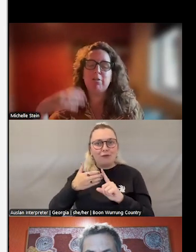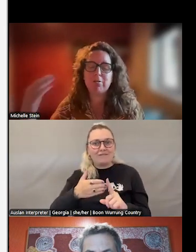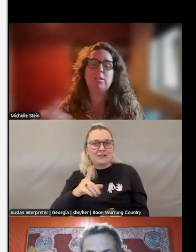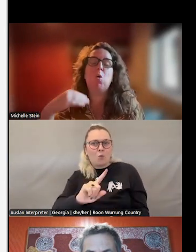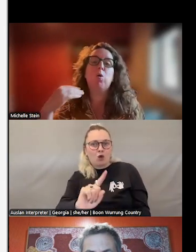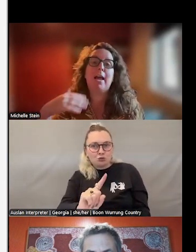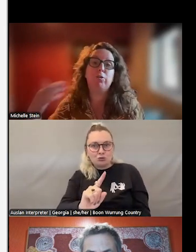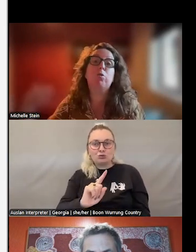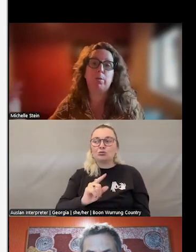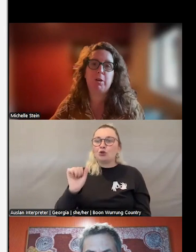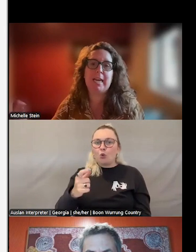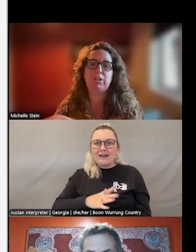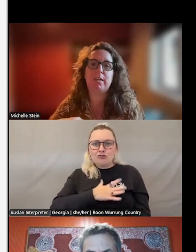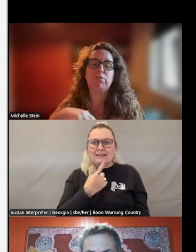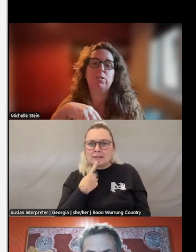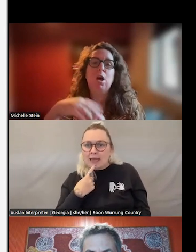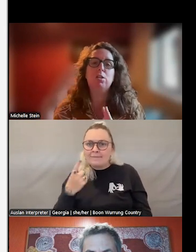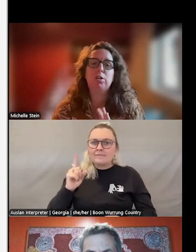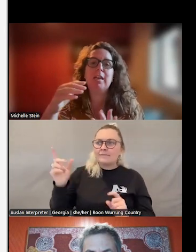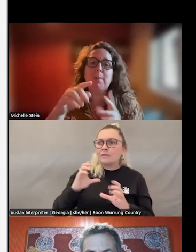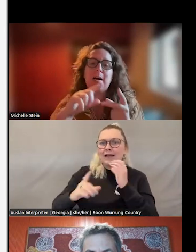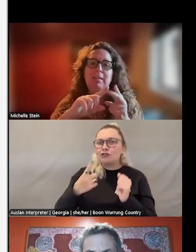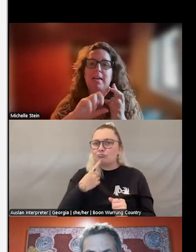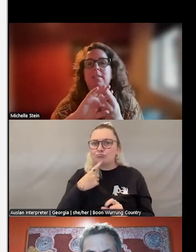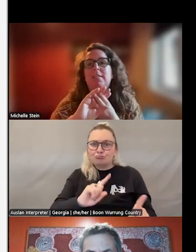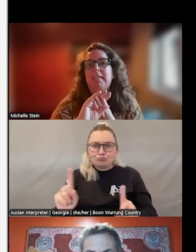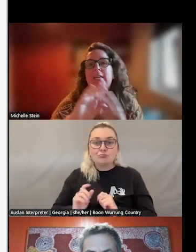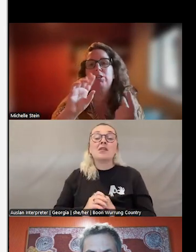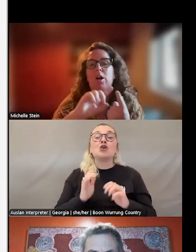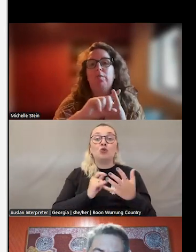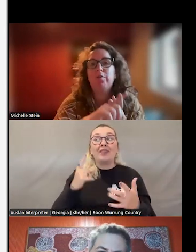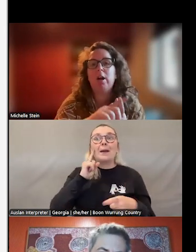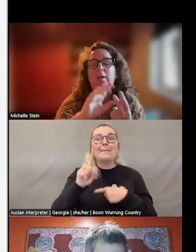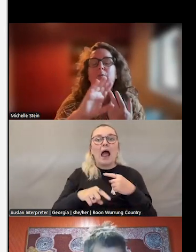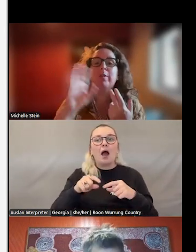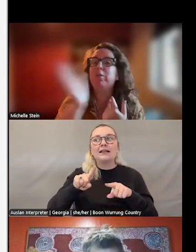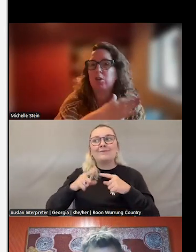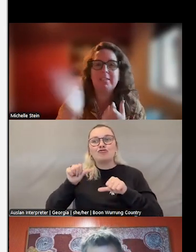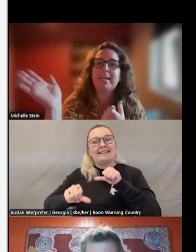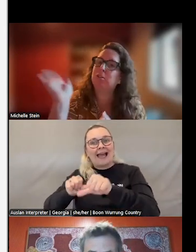interests and your communication interest. Think about the stages of first contact,